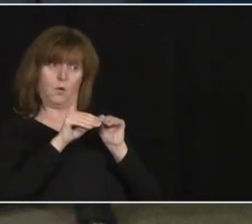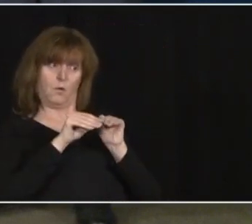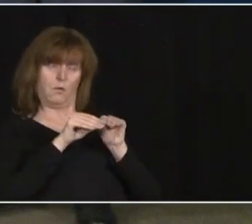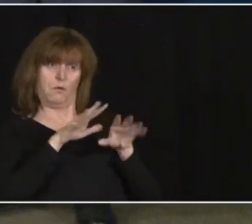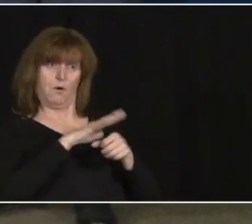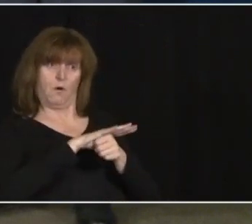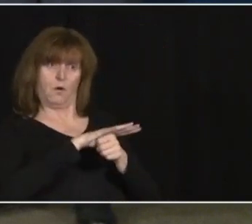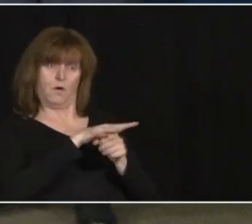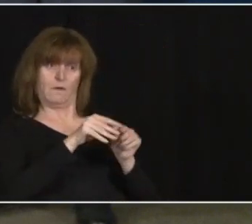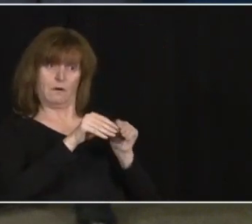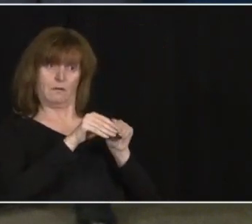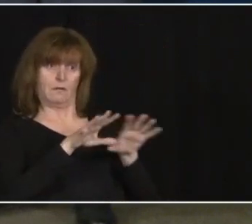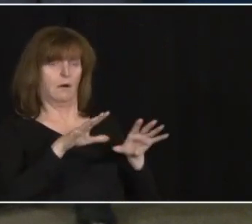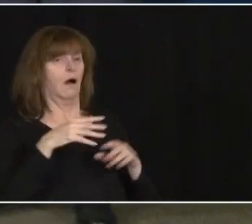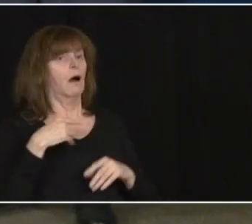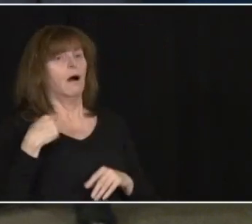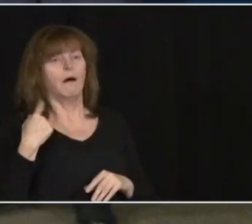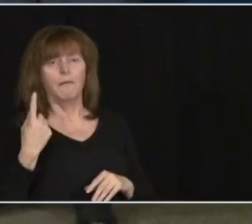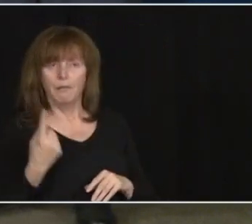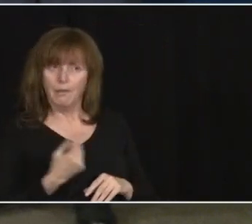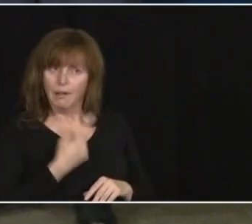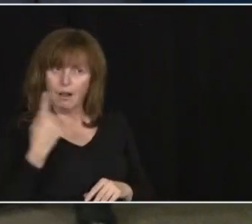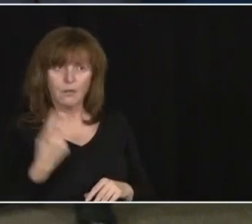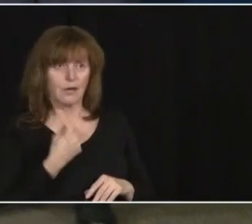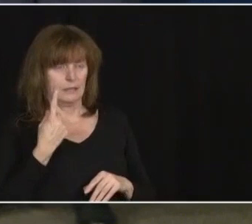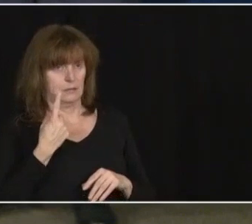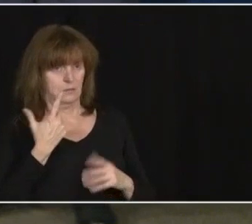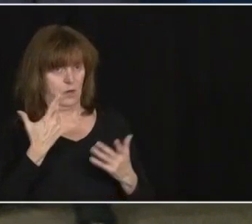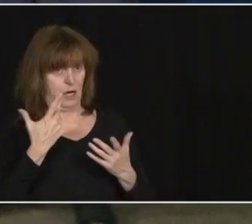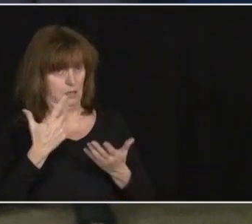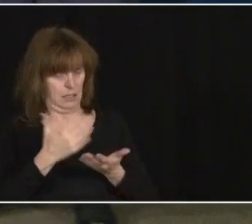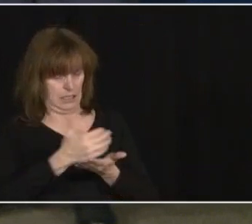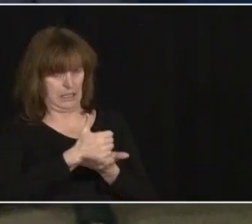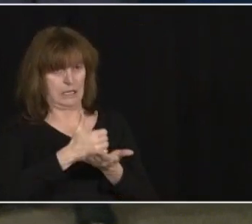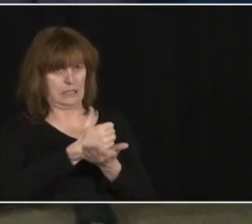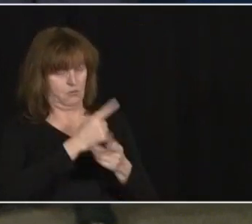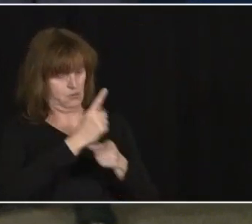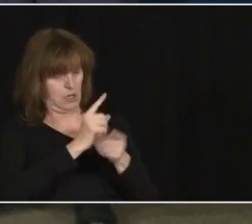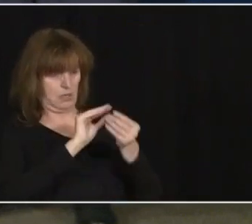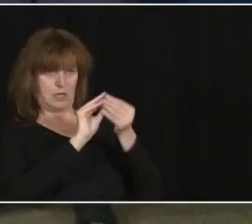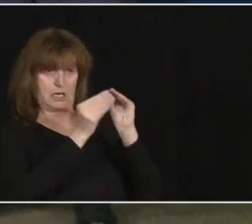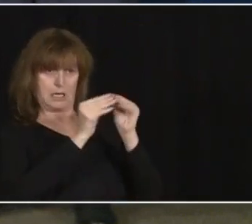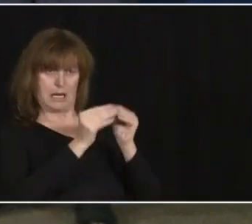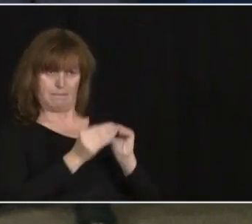with your data collection is to make sure we go after the most vulnerable first of all.